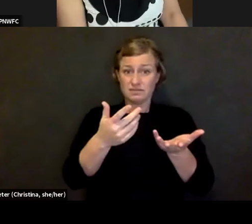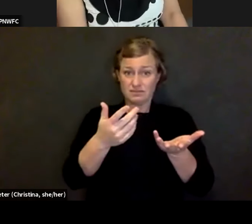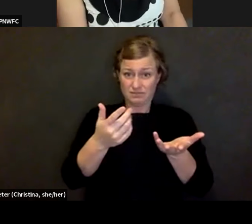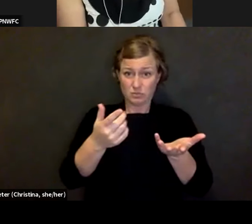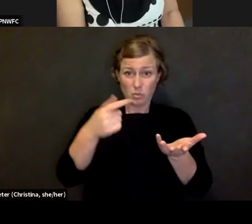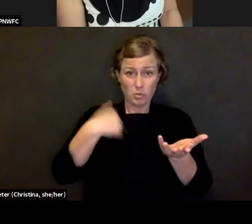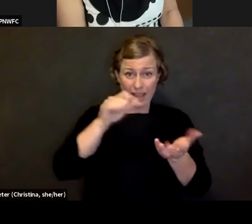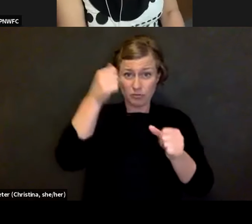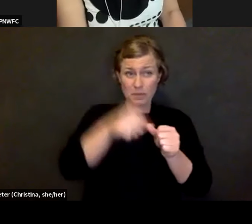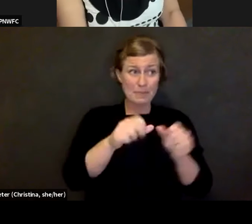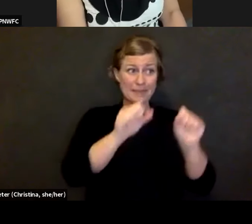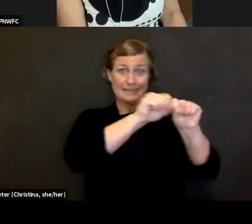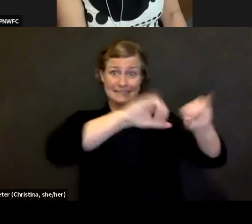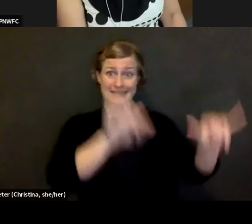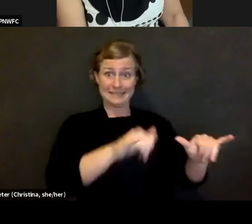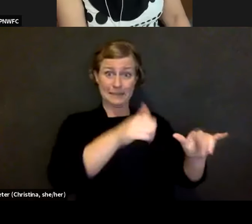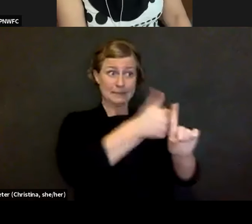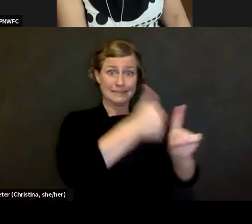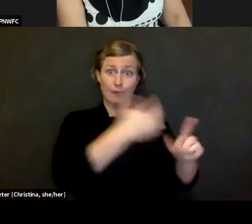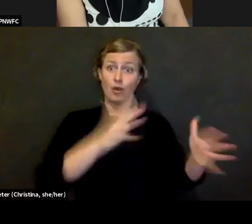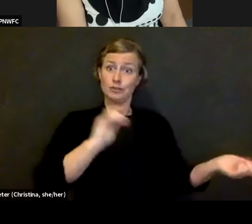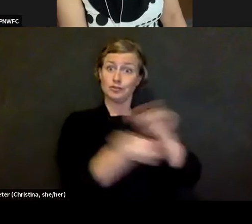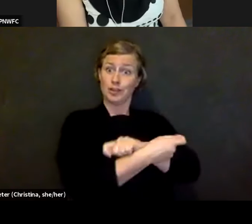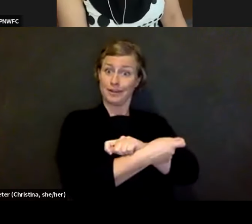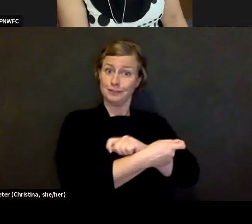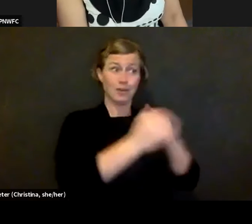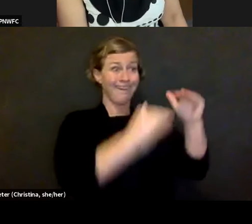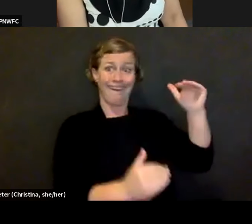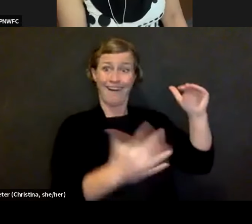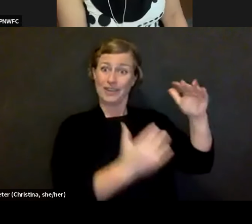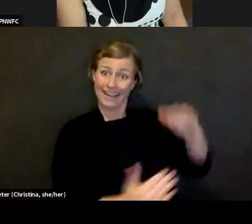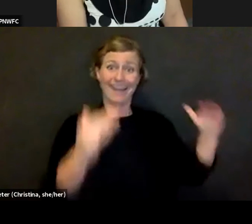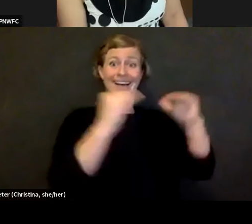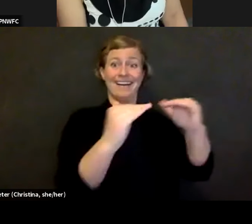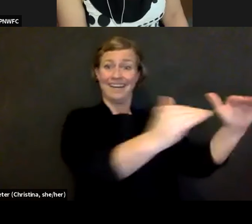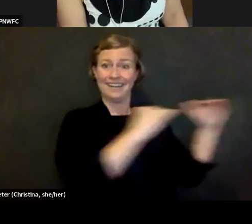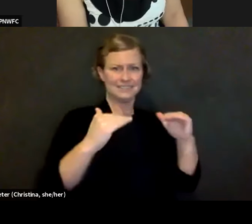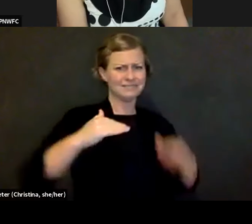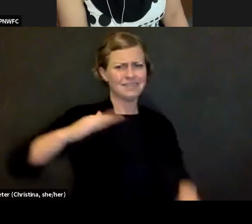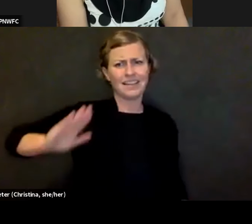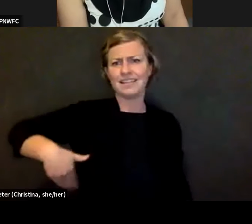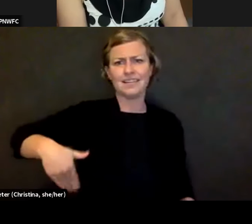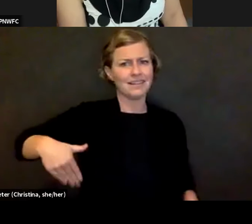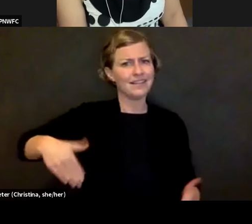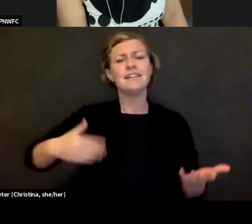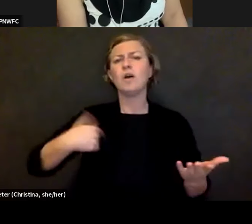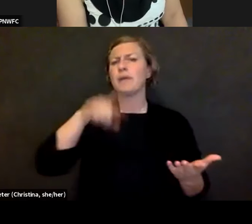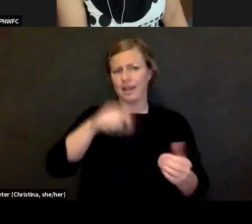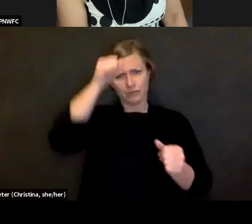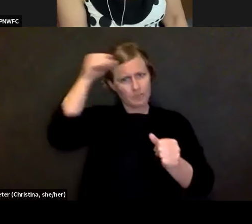in office I hope that people remember a lot of these systemic structures don't change with the change of elected officials and I hope